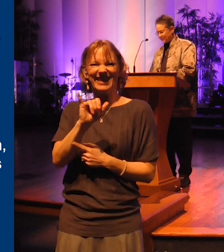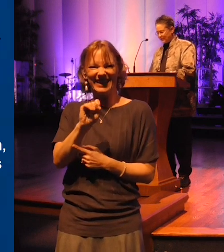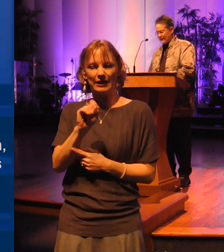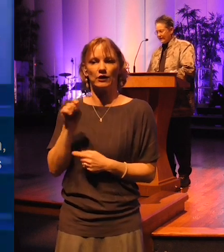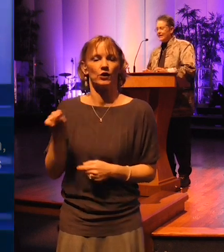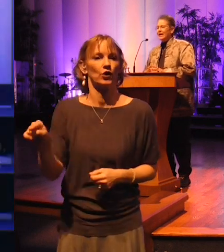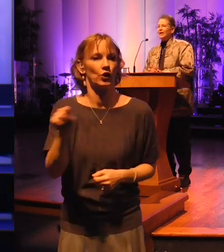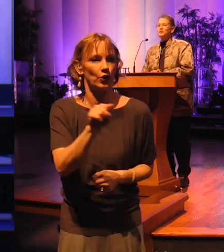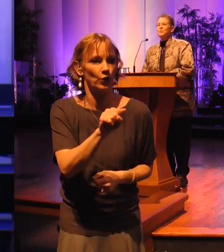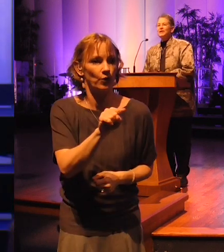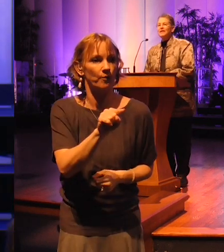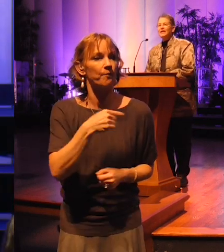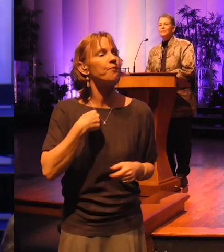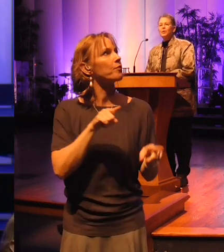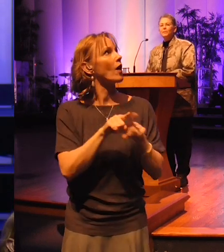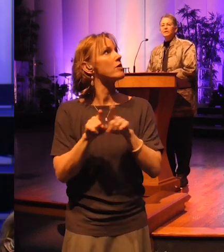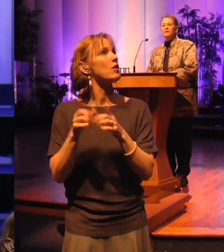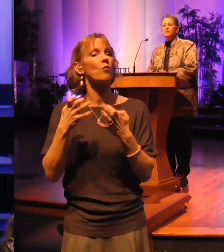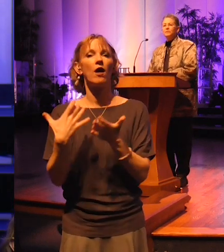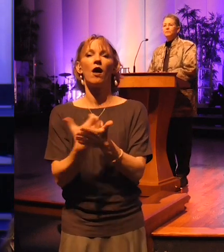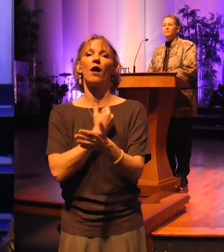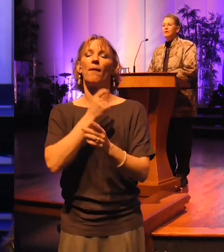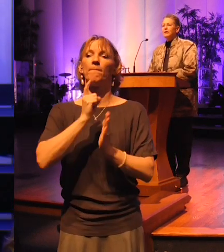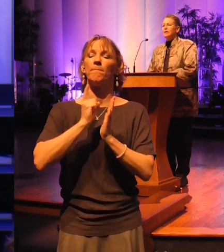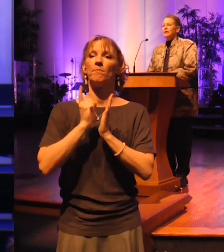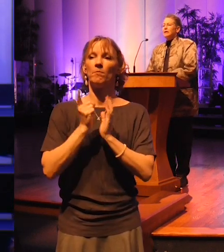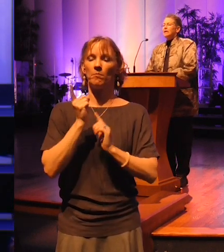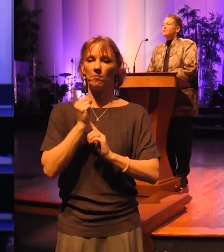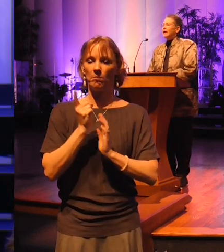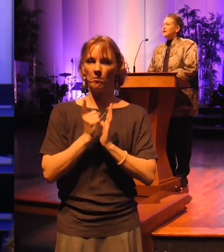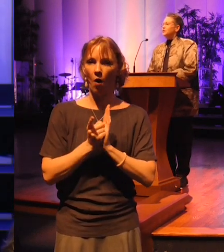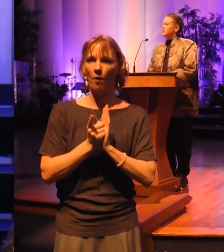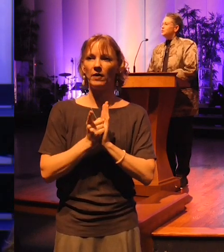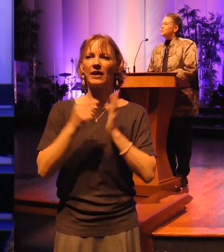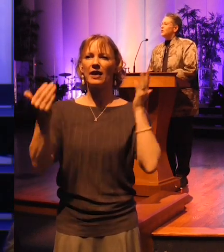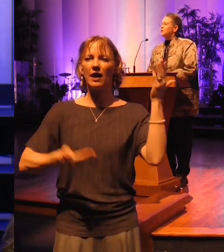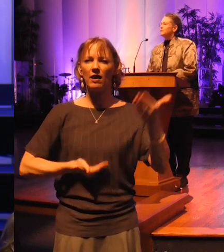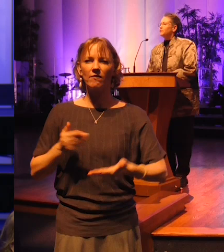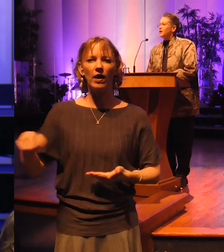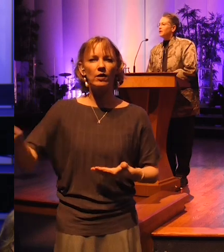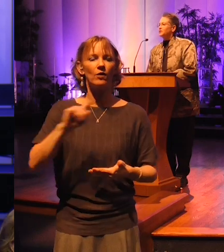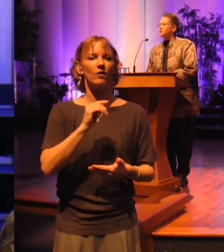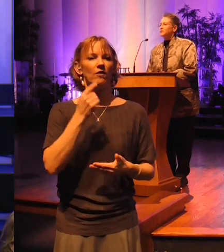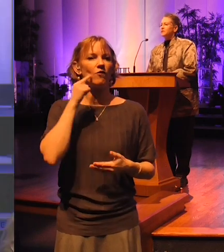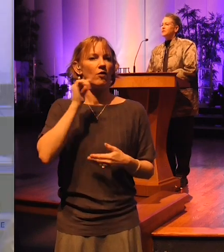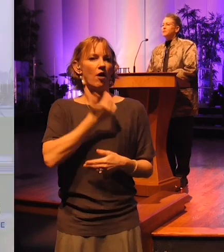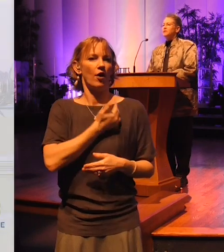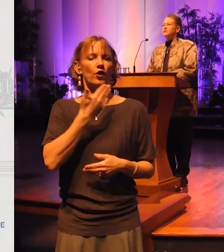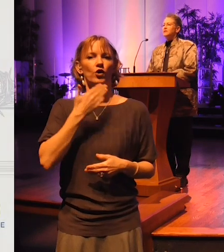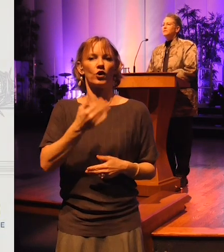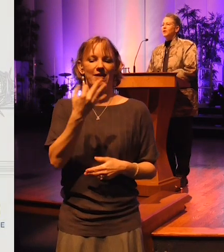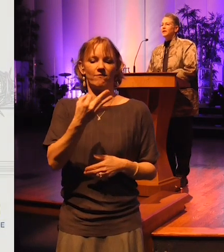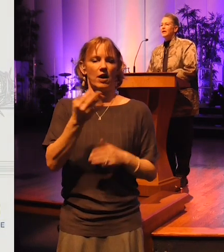i also want to take a moment to invite you to our Good Friday service which is this Friday at